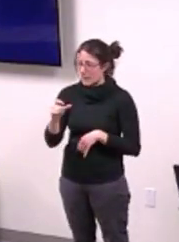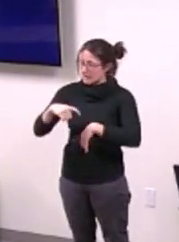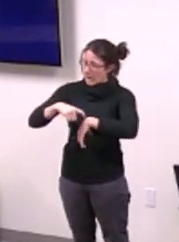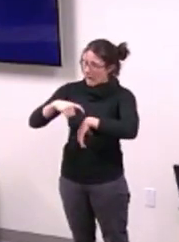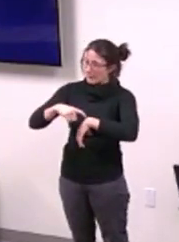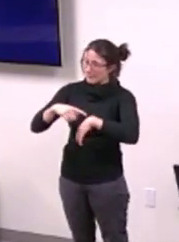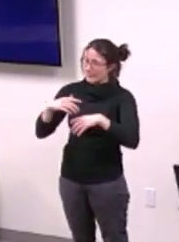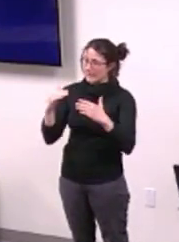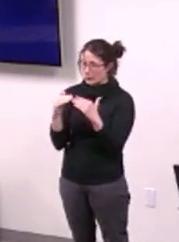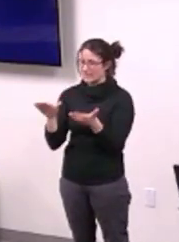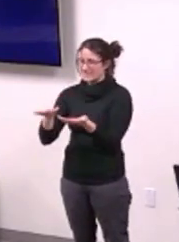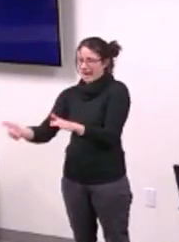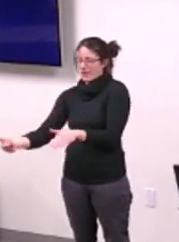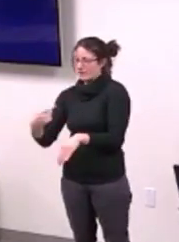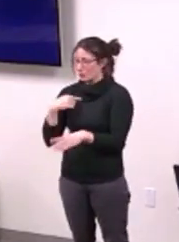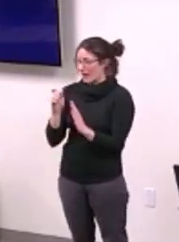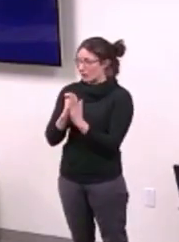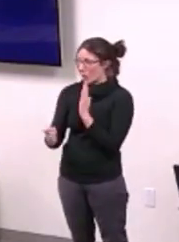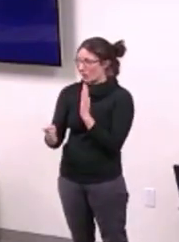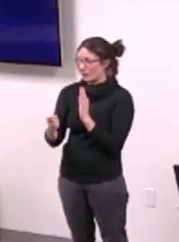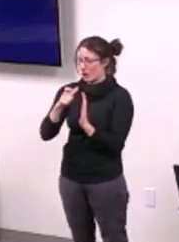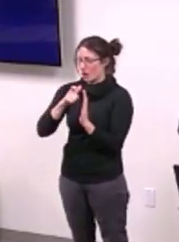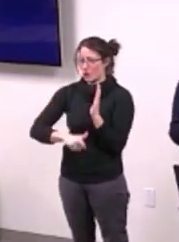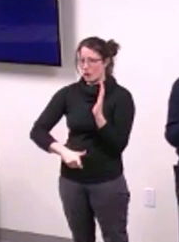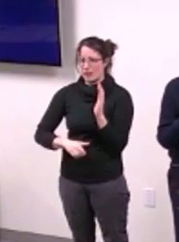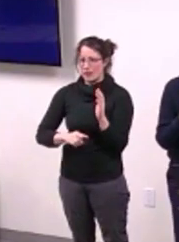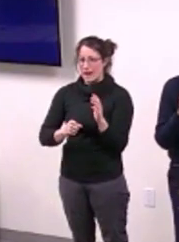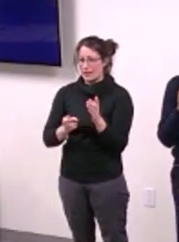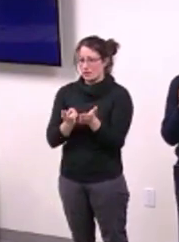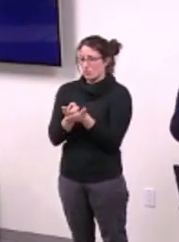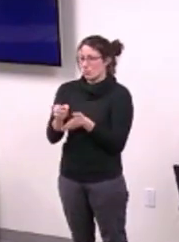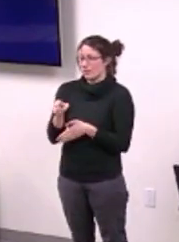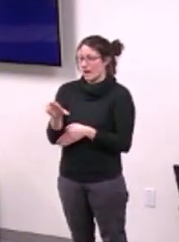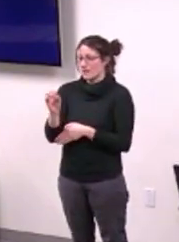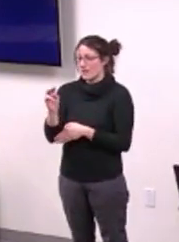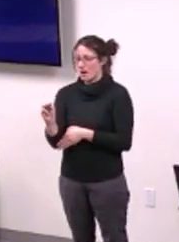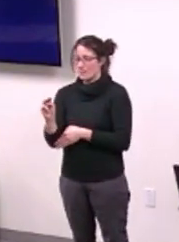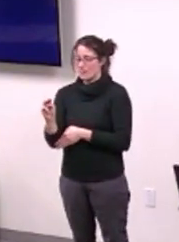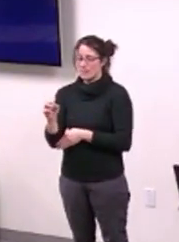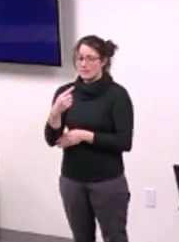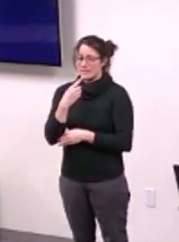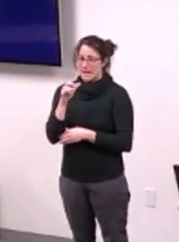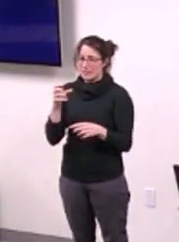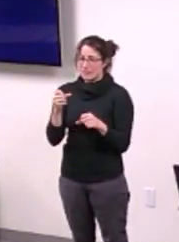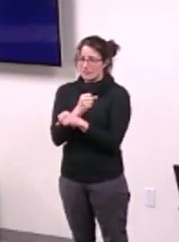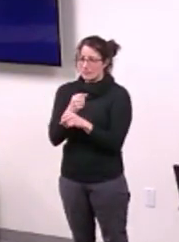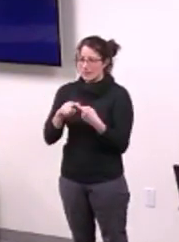I wrote a piece in TruthOut.com called "In the fight to close , don't forget about deaf and disabled people."